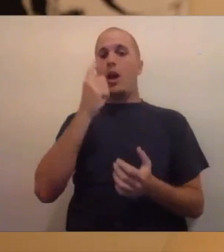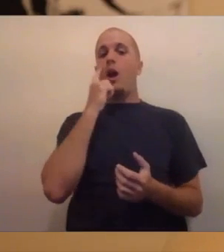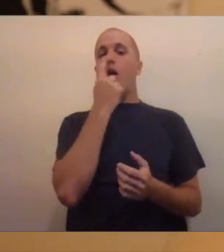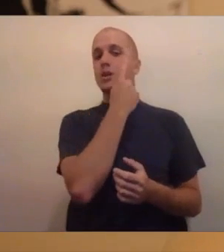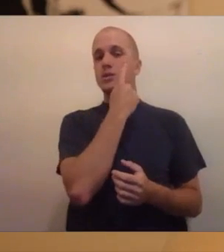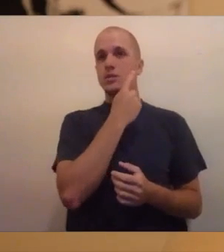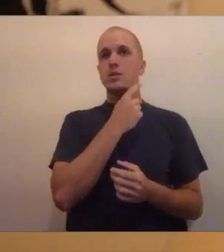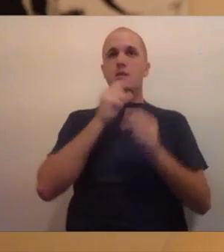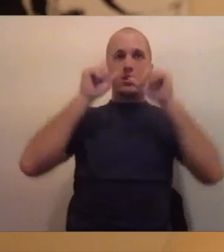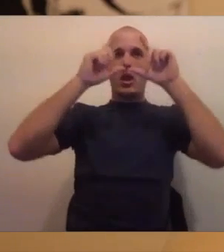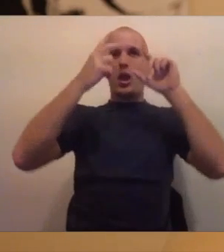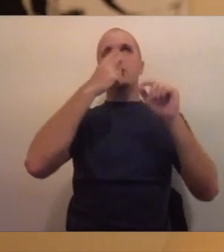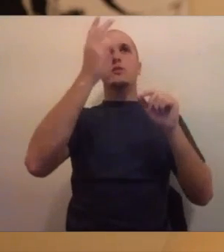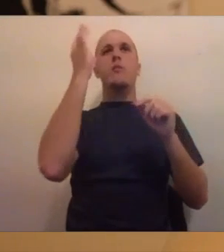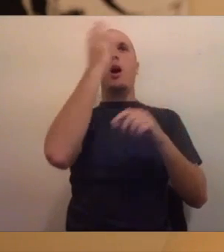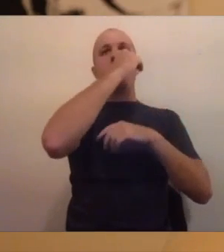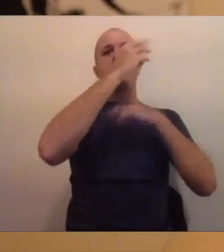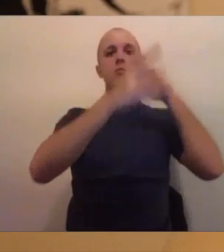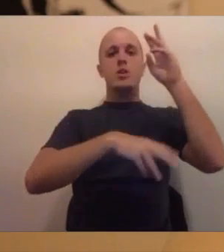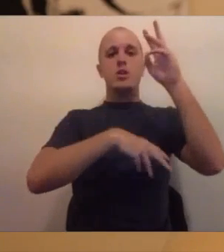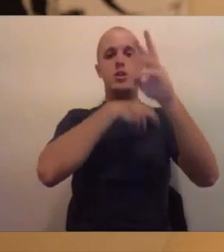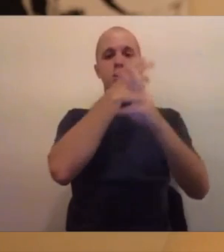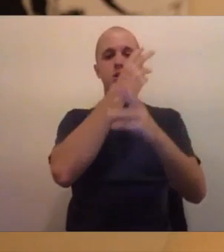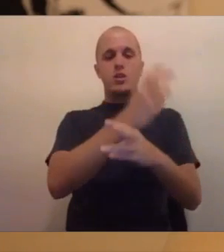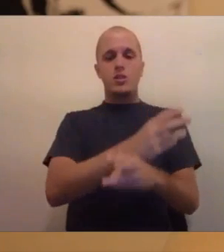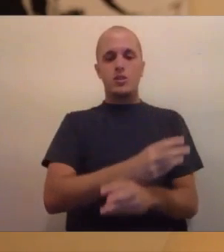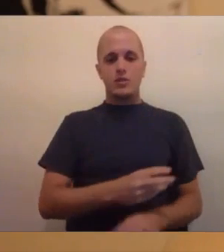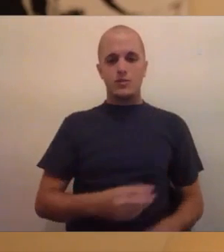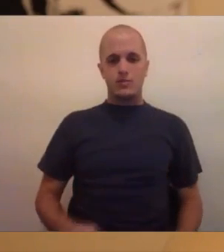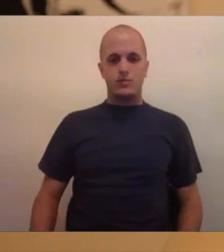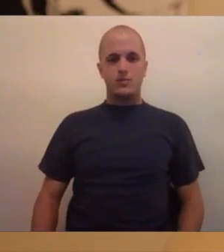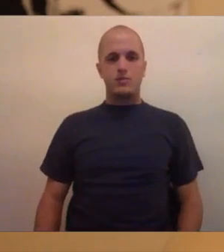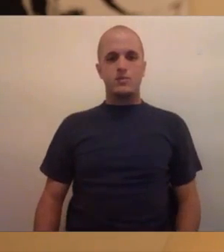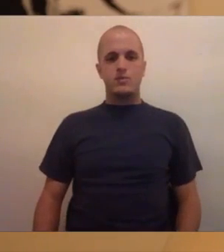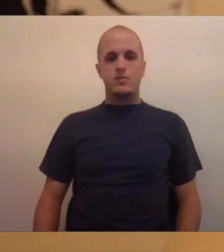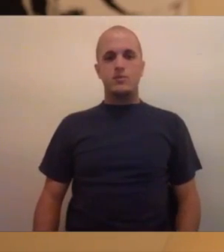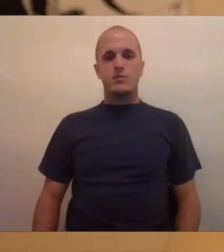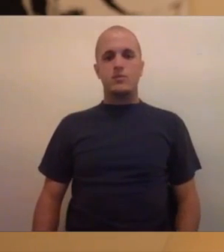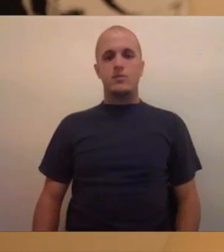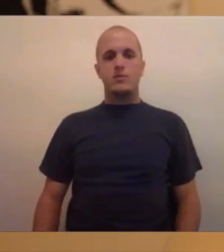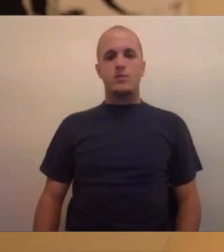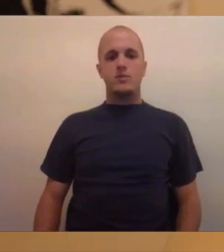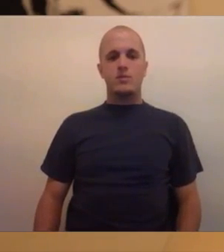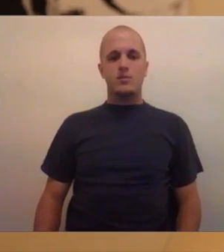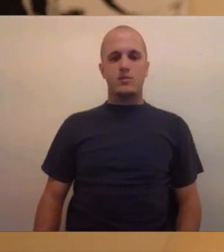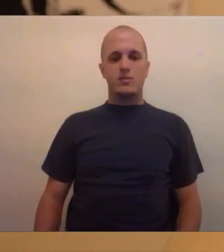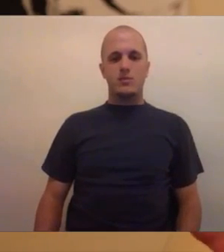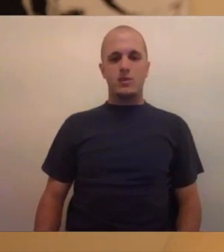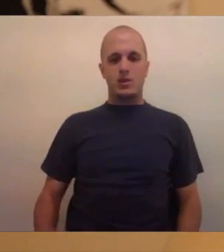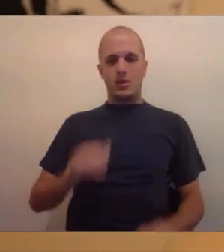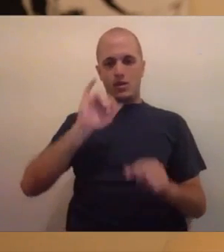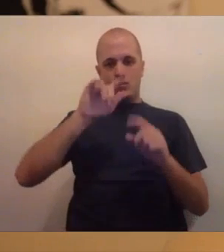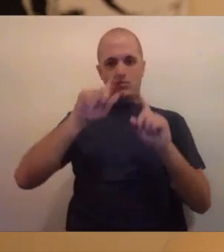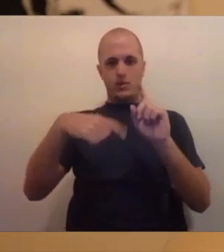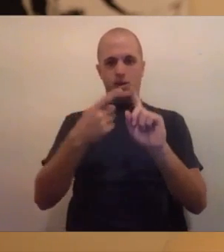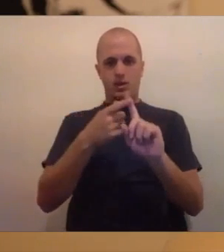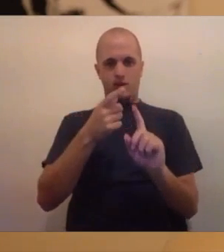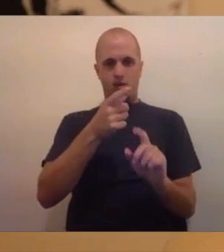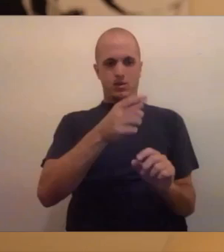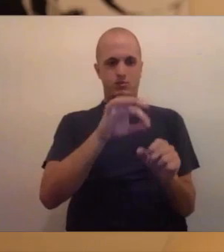As the baby opens it's eyes, and he or she sees the beautiful world,